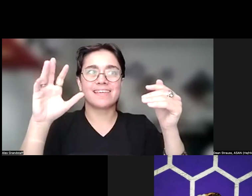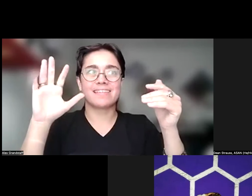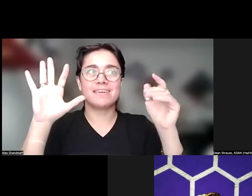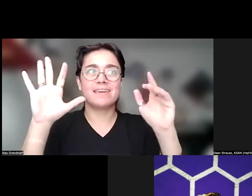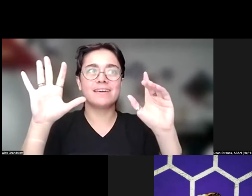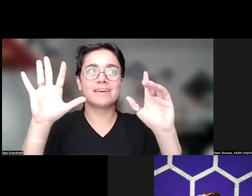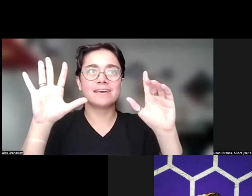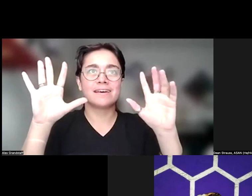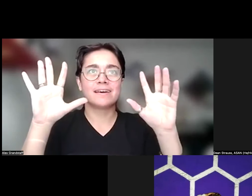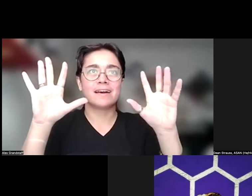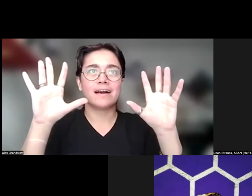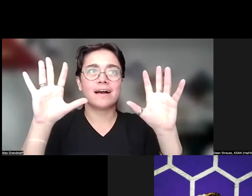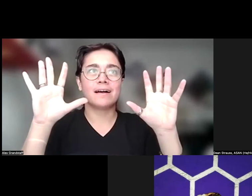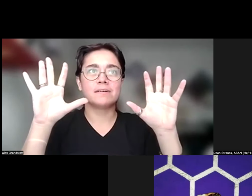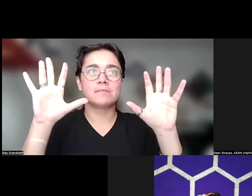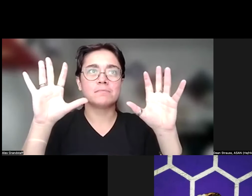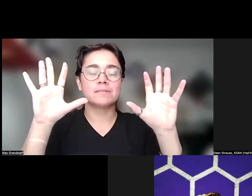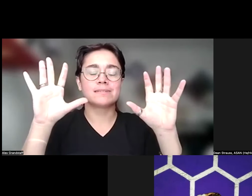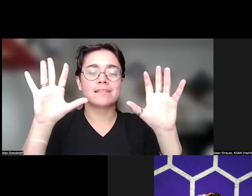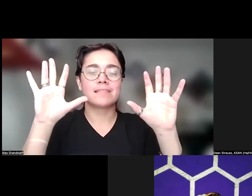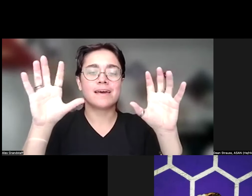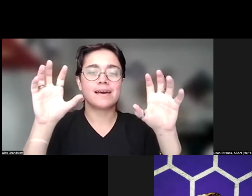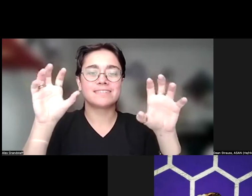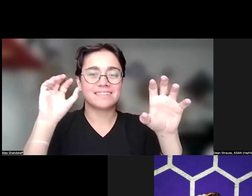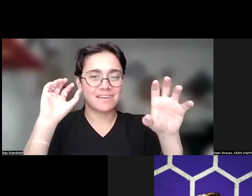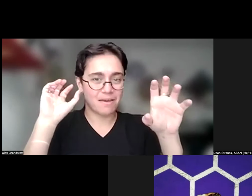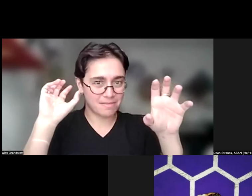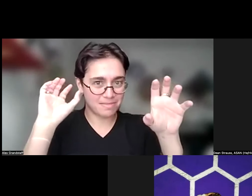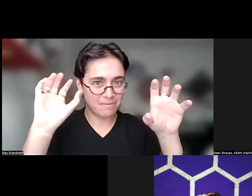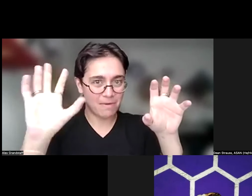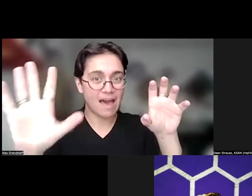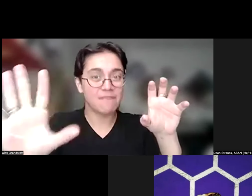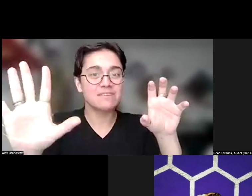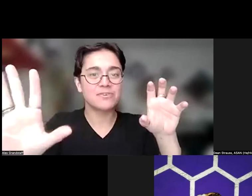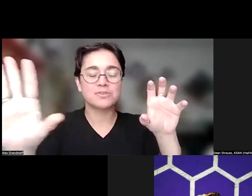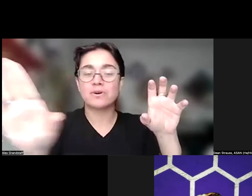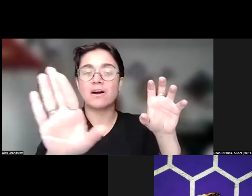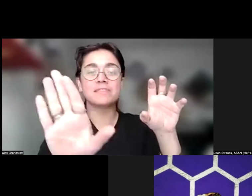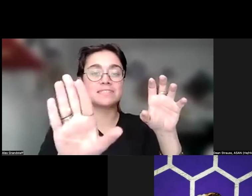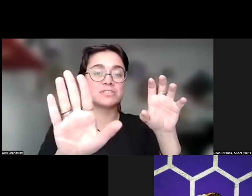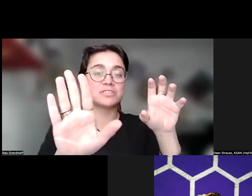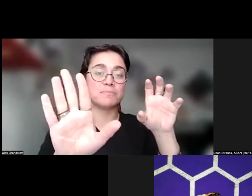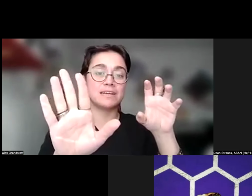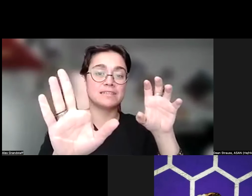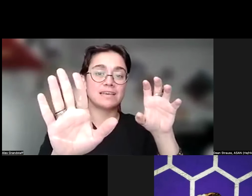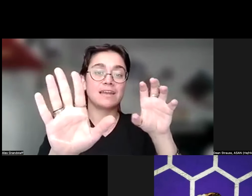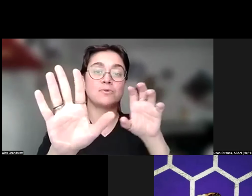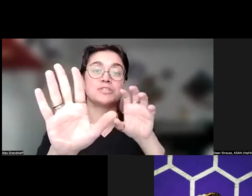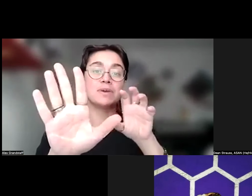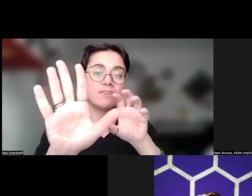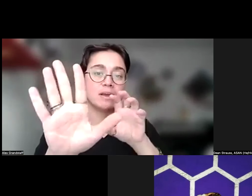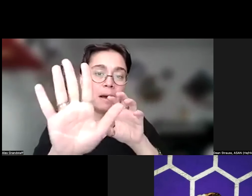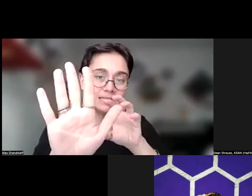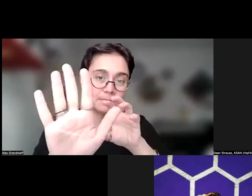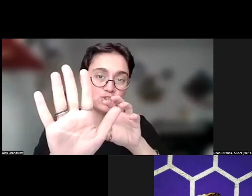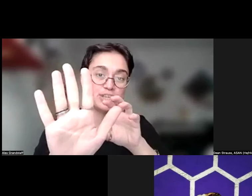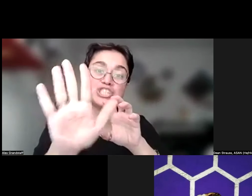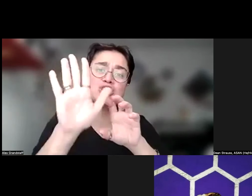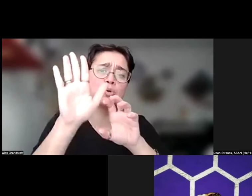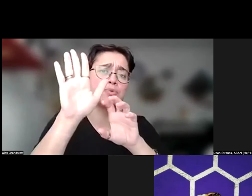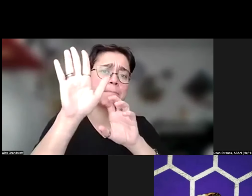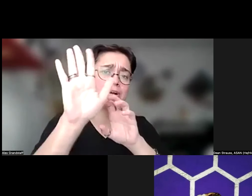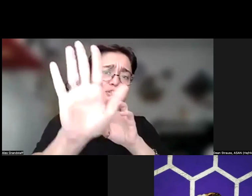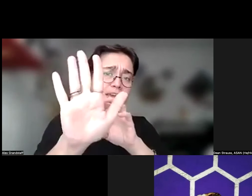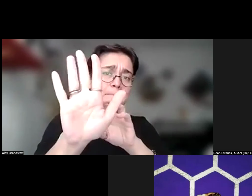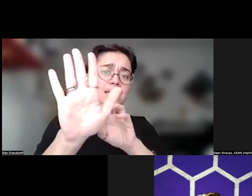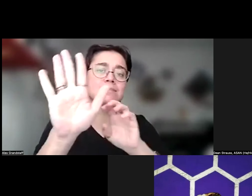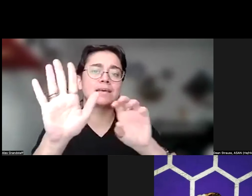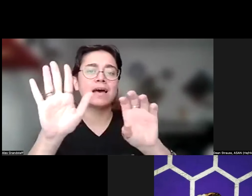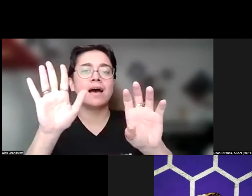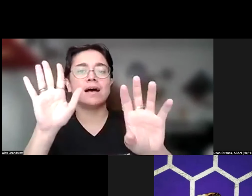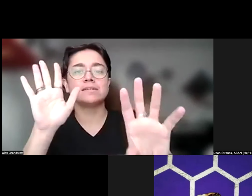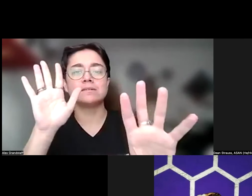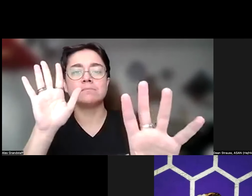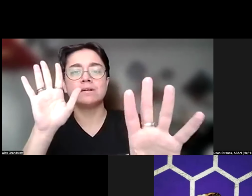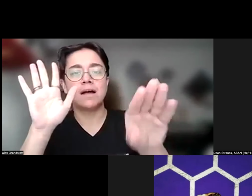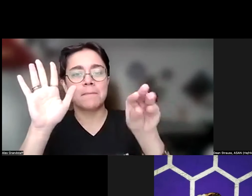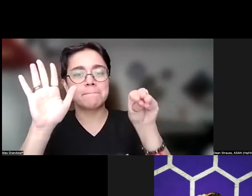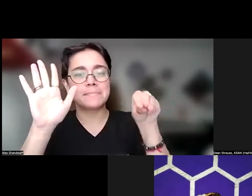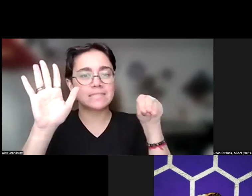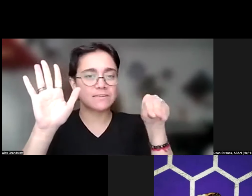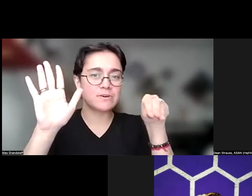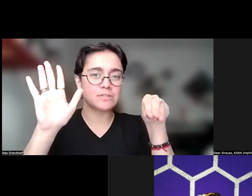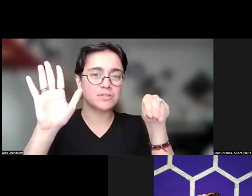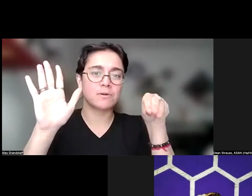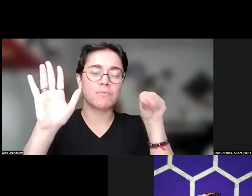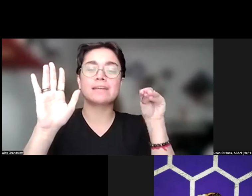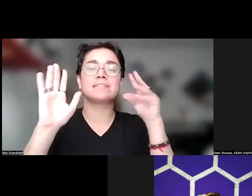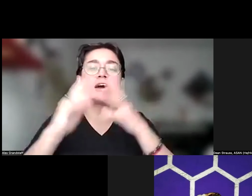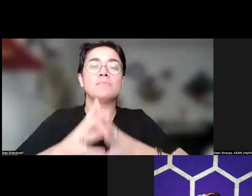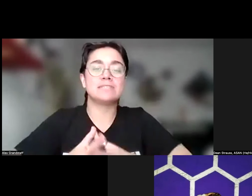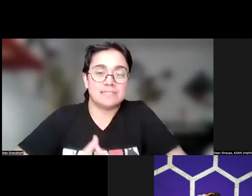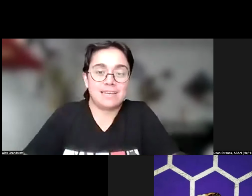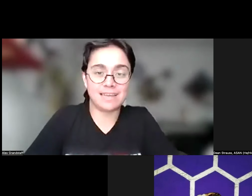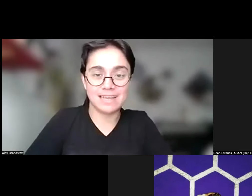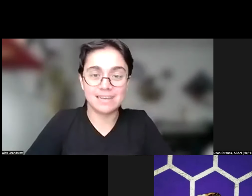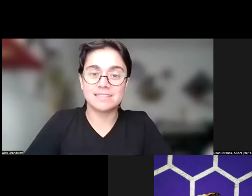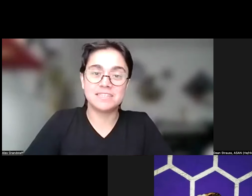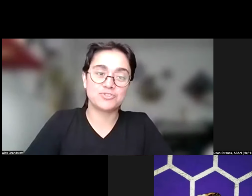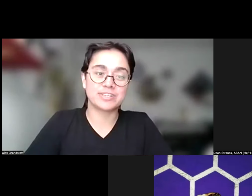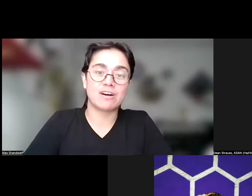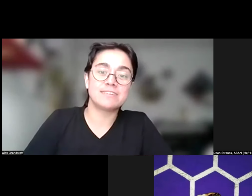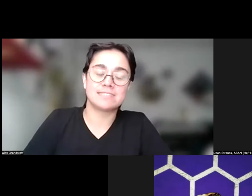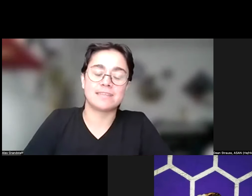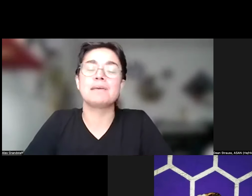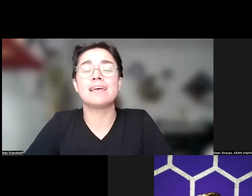I have found that having folks on the civil disobedience side doing public